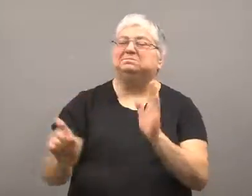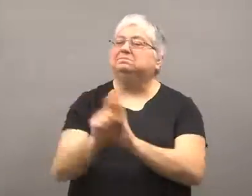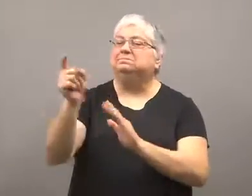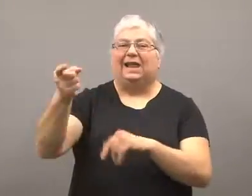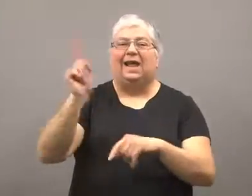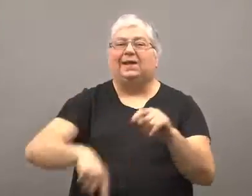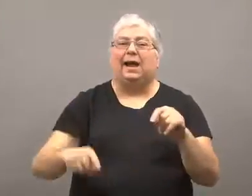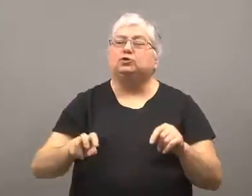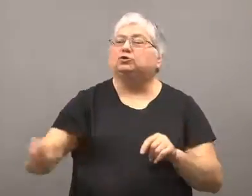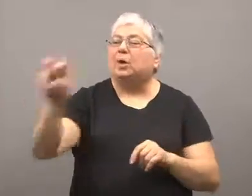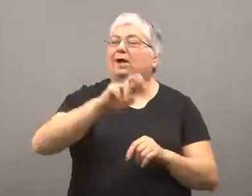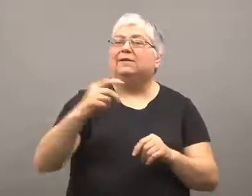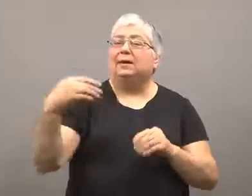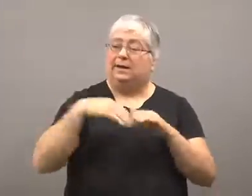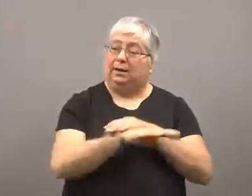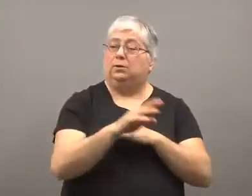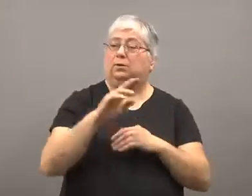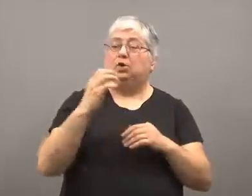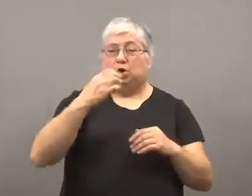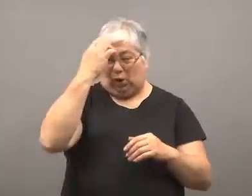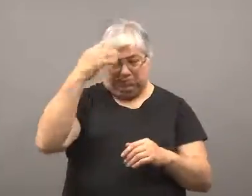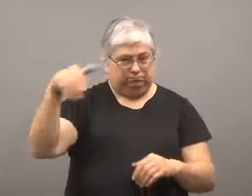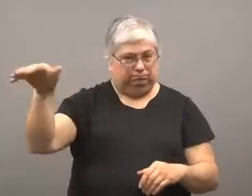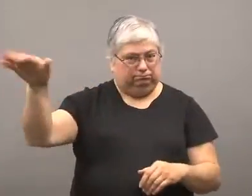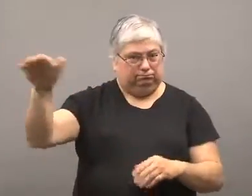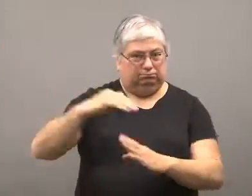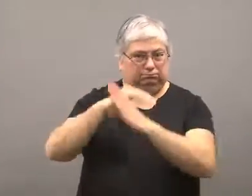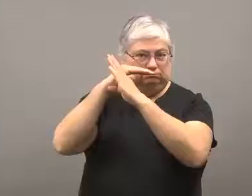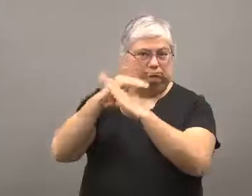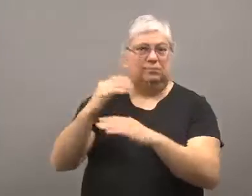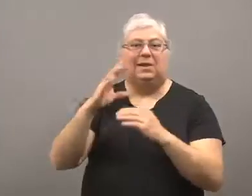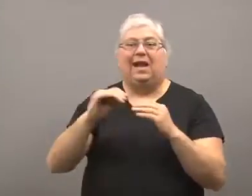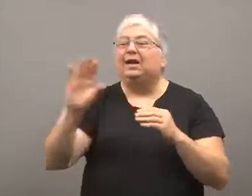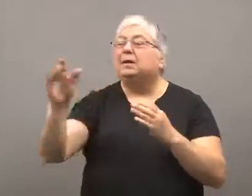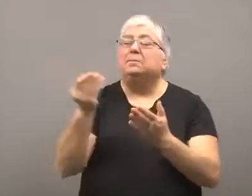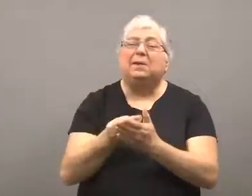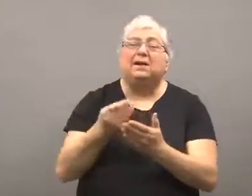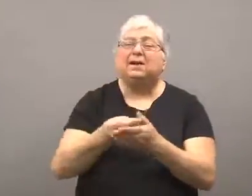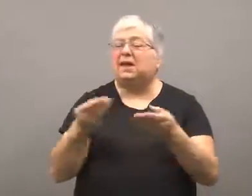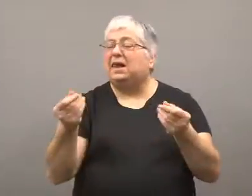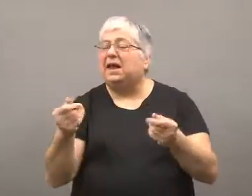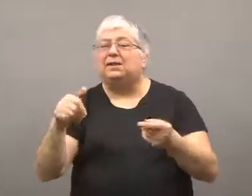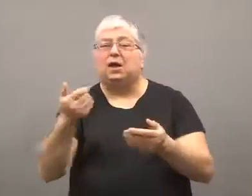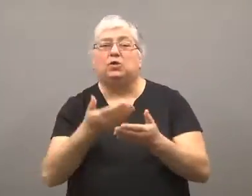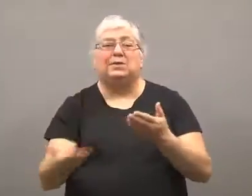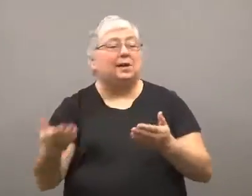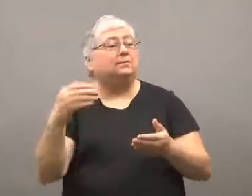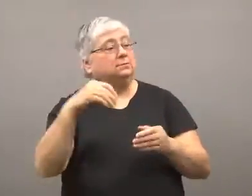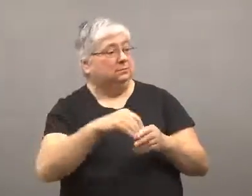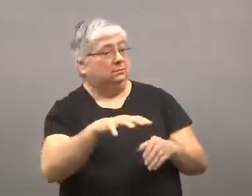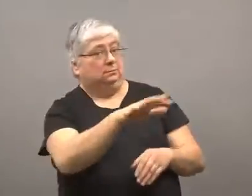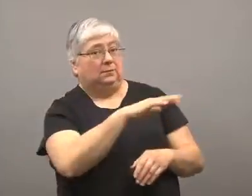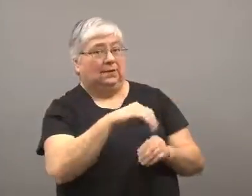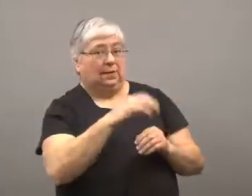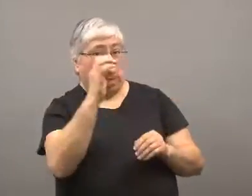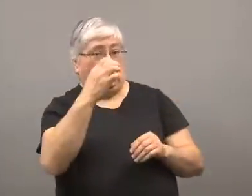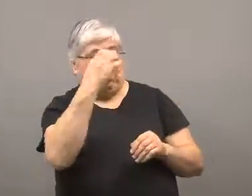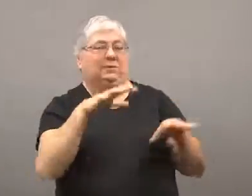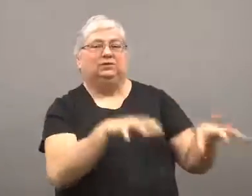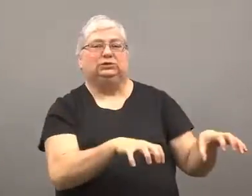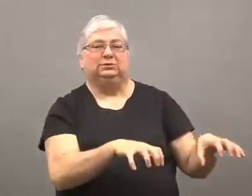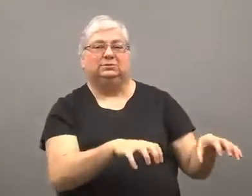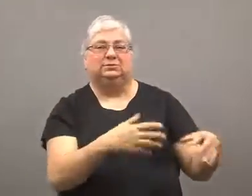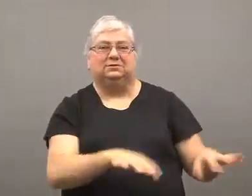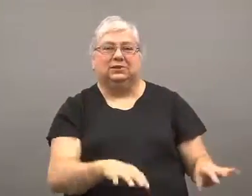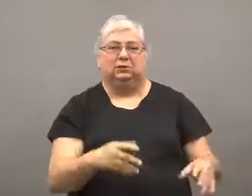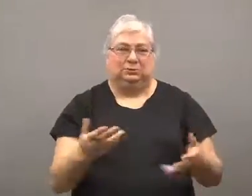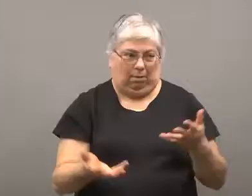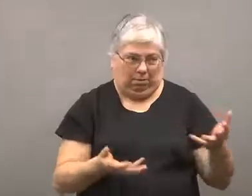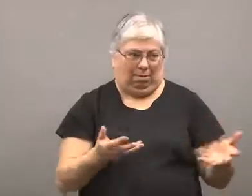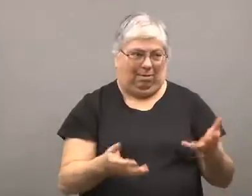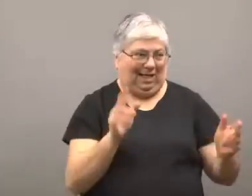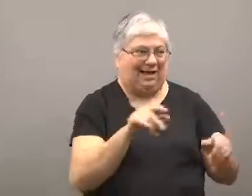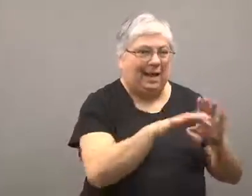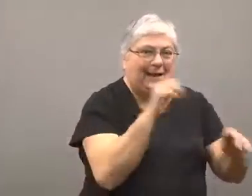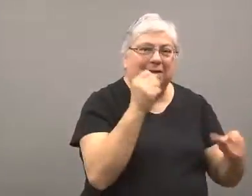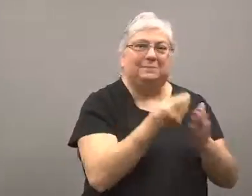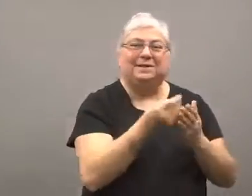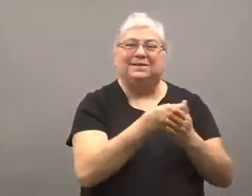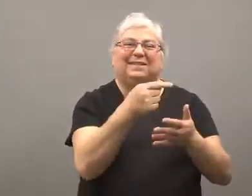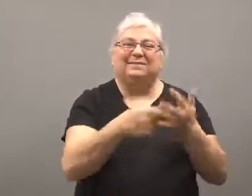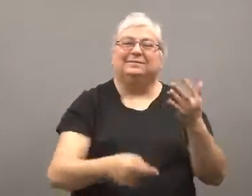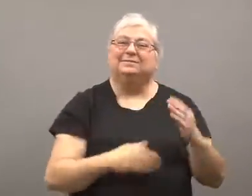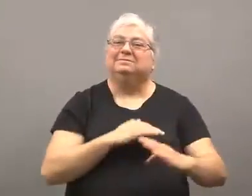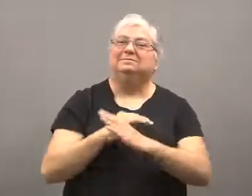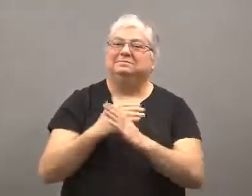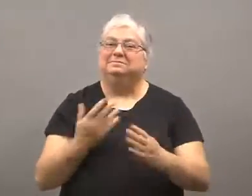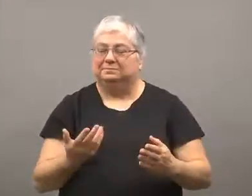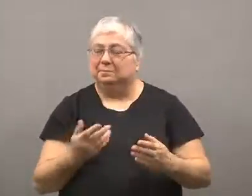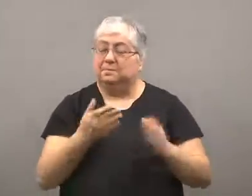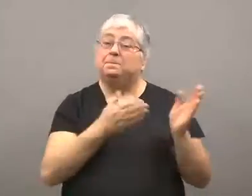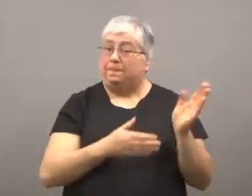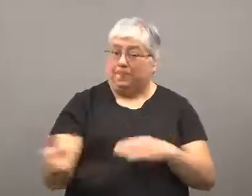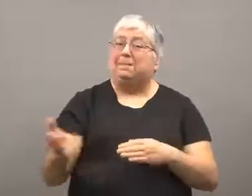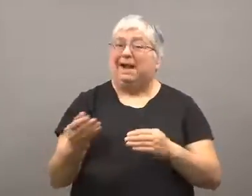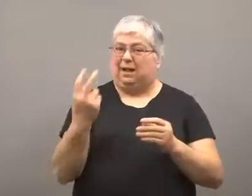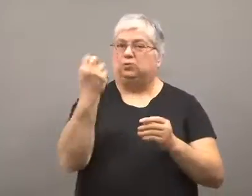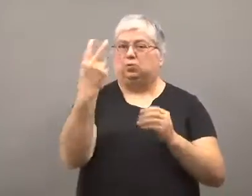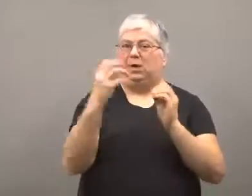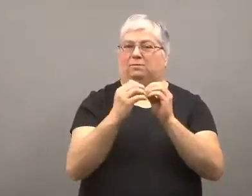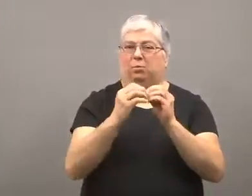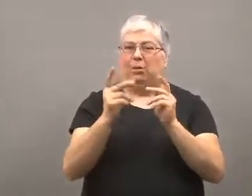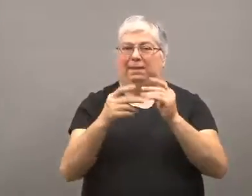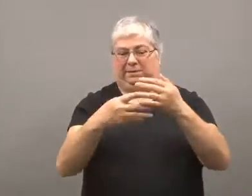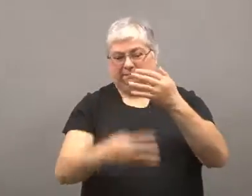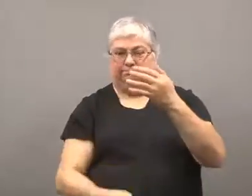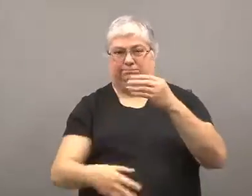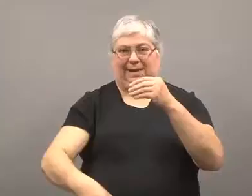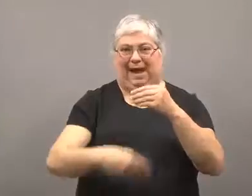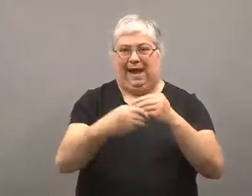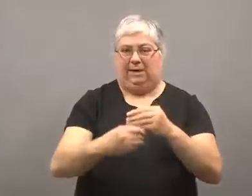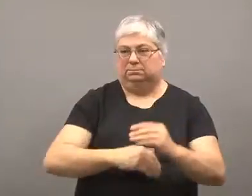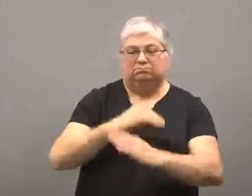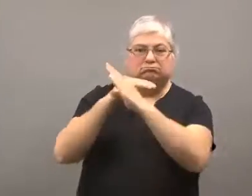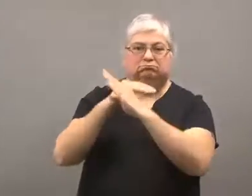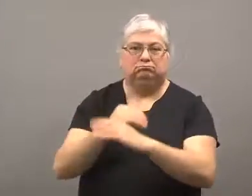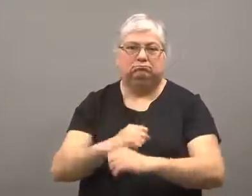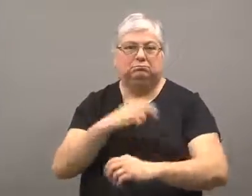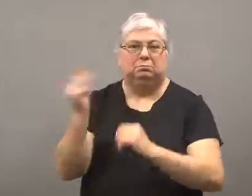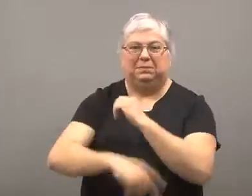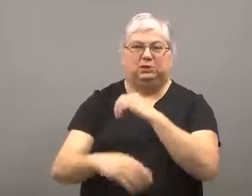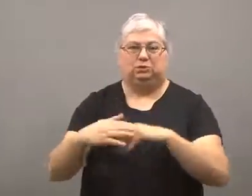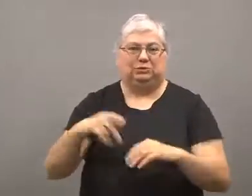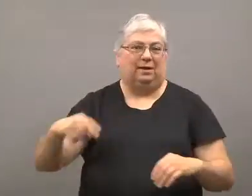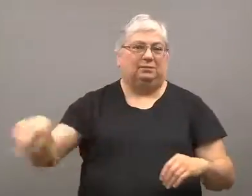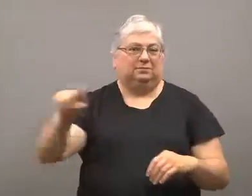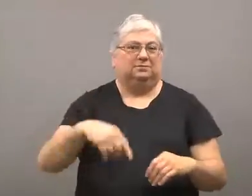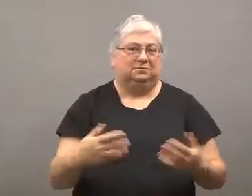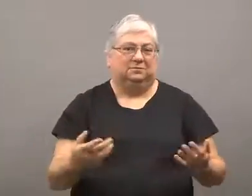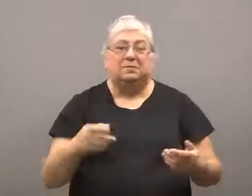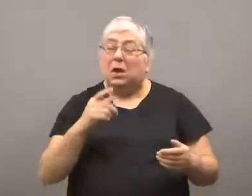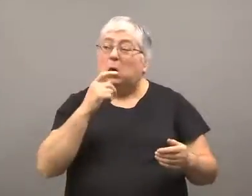by issuing travel bans and freezing their assets, so they can't get to their money.